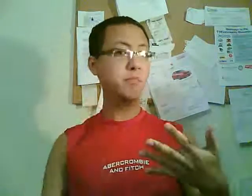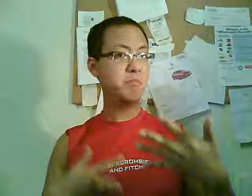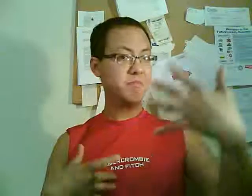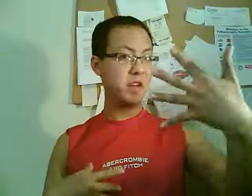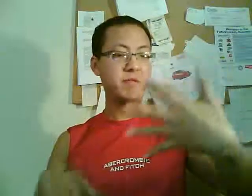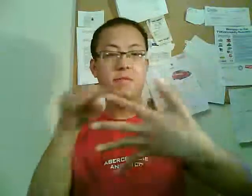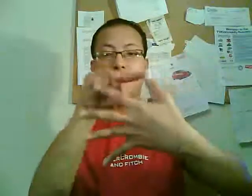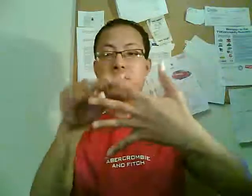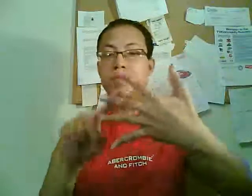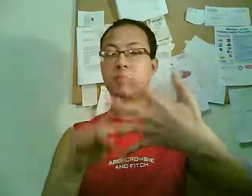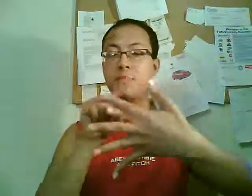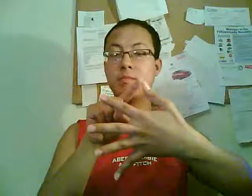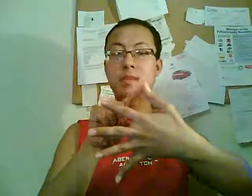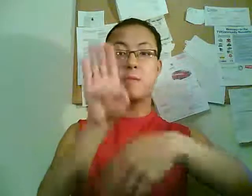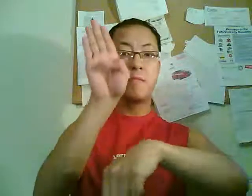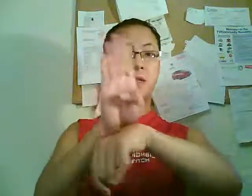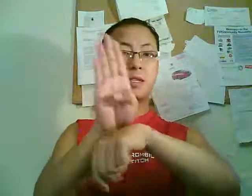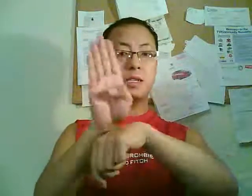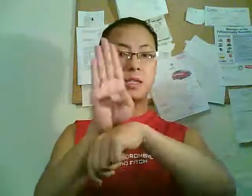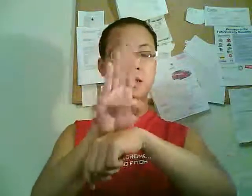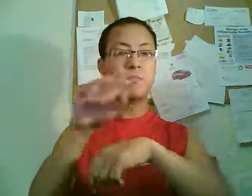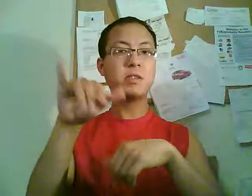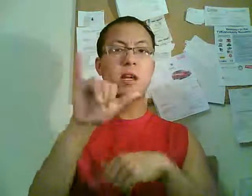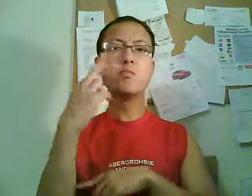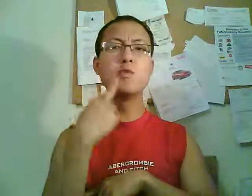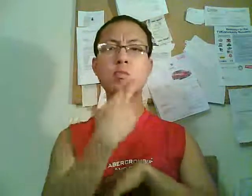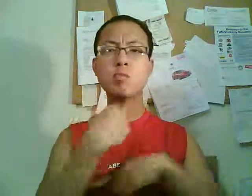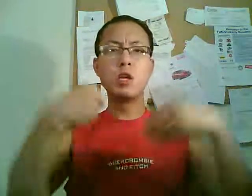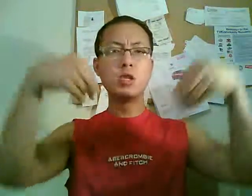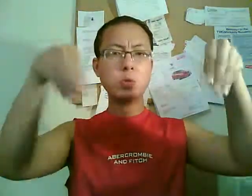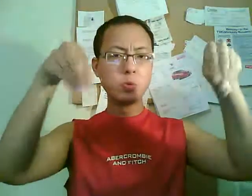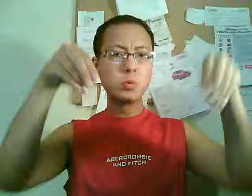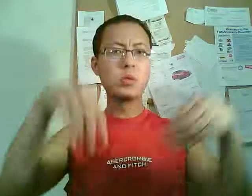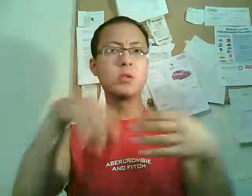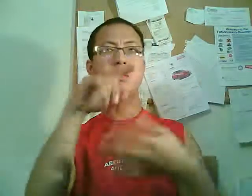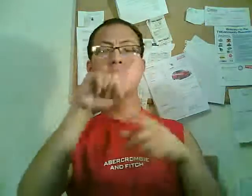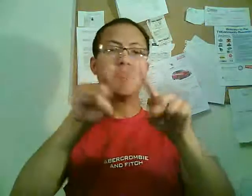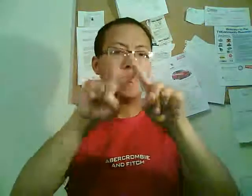Typically, there are five settings. First of all, business - for example, restaurants, stores, etc.